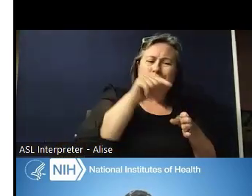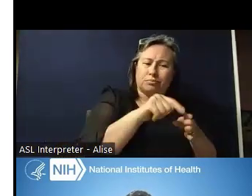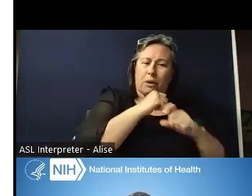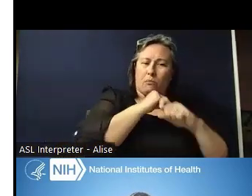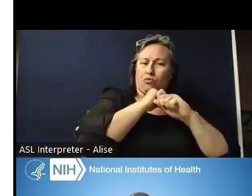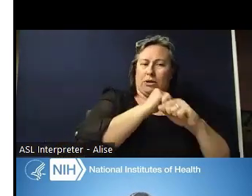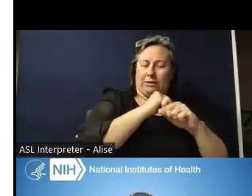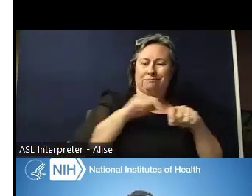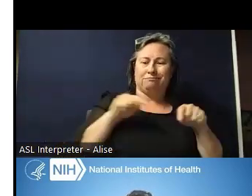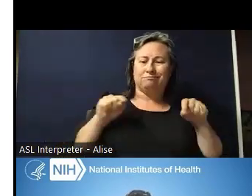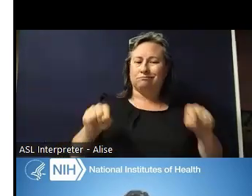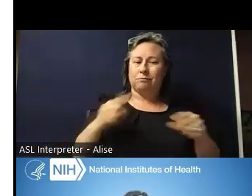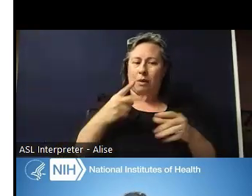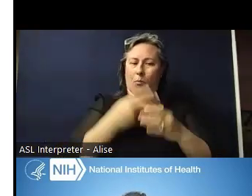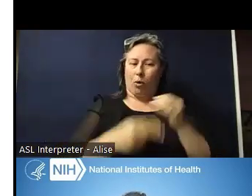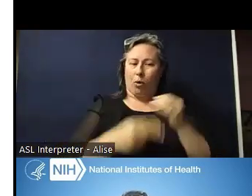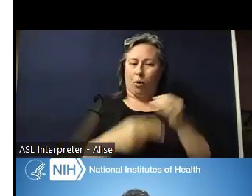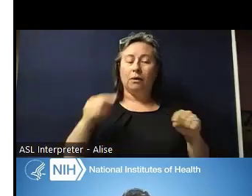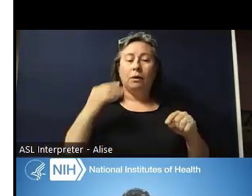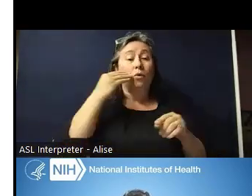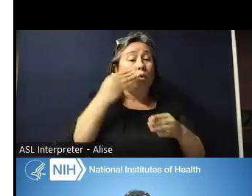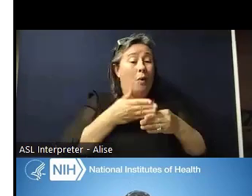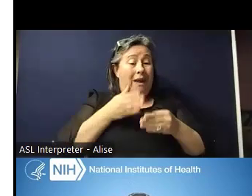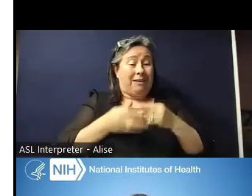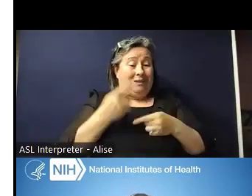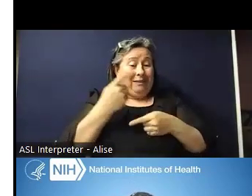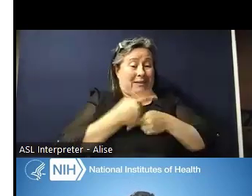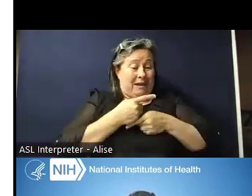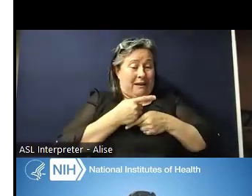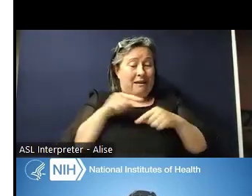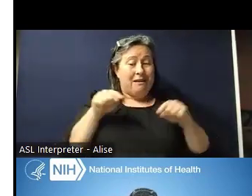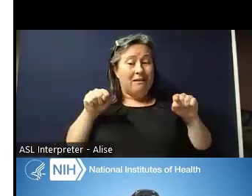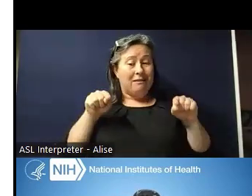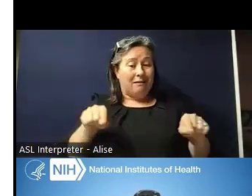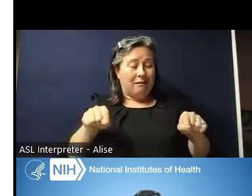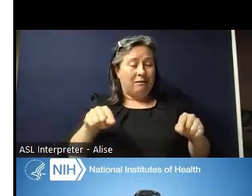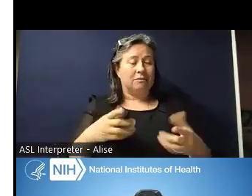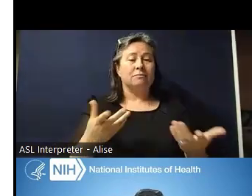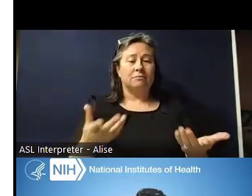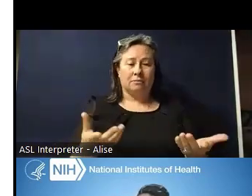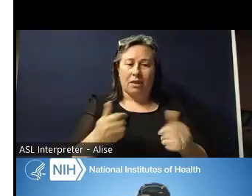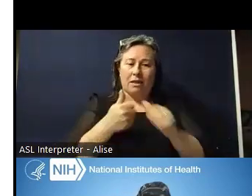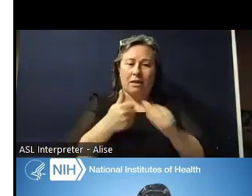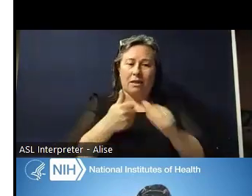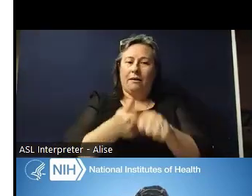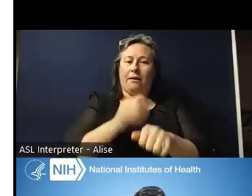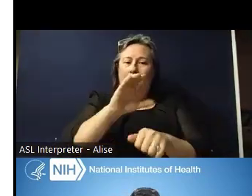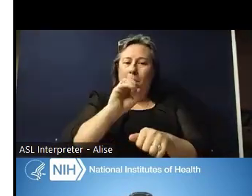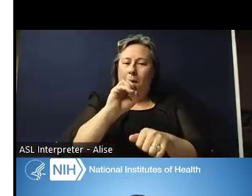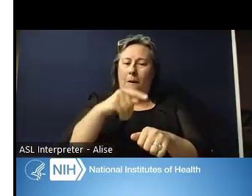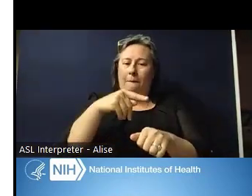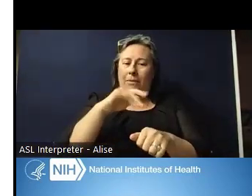because we all know that, at the end of the day, compliance begins and ends with the prime.